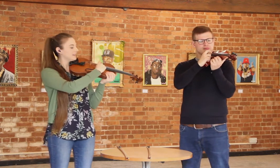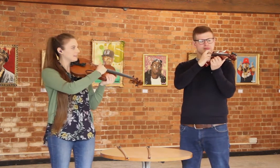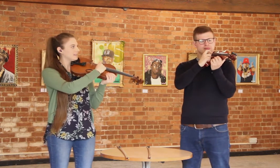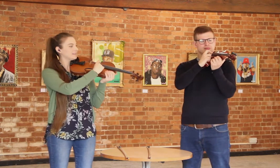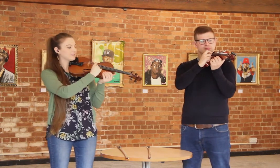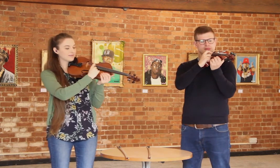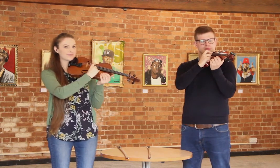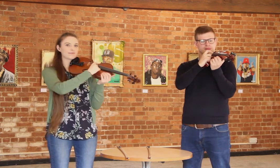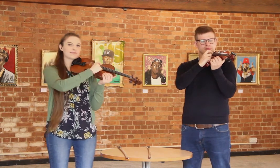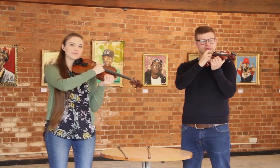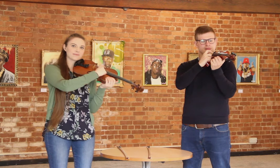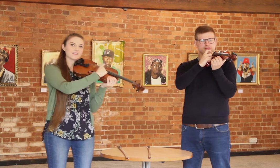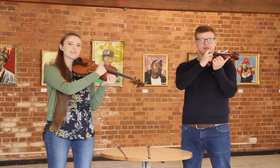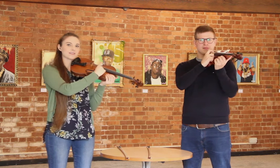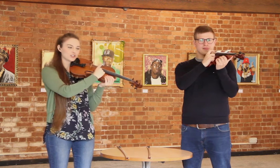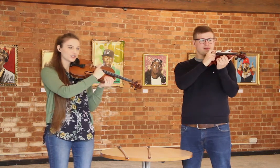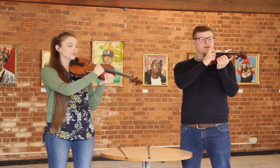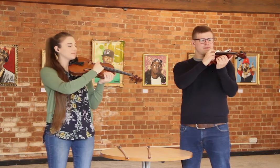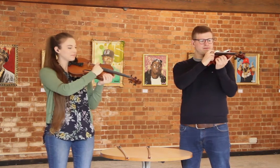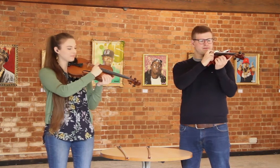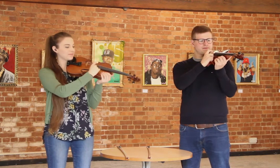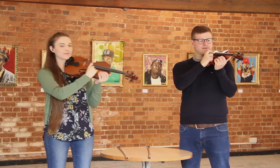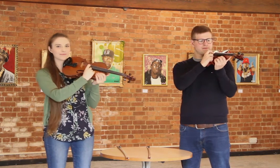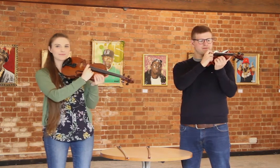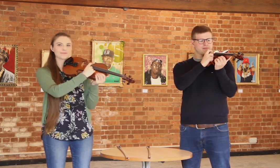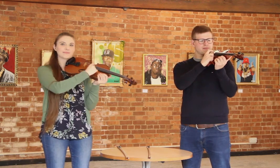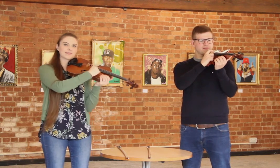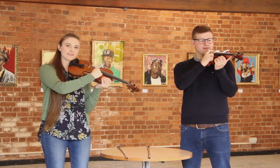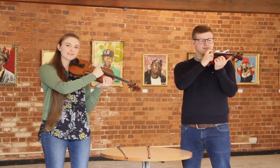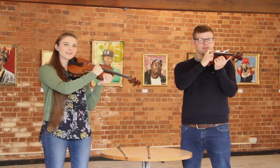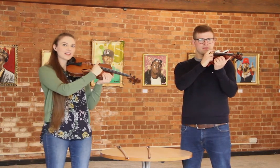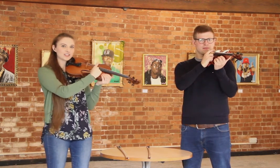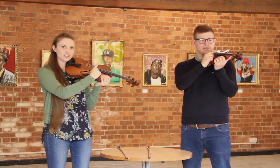VIOLINS BEING PLUCKED D, A, D, sh!, D, A, D, sh!